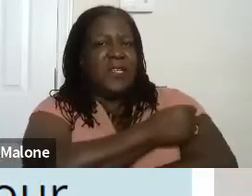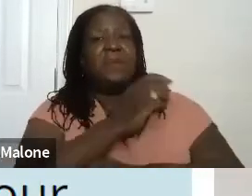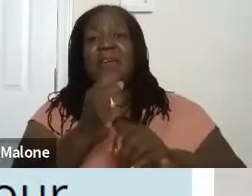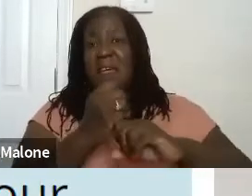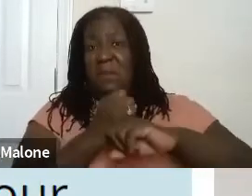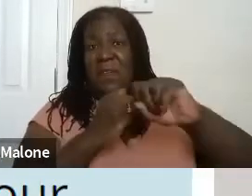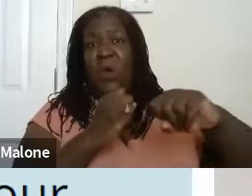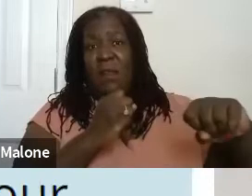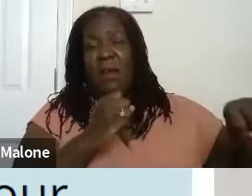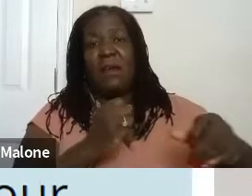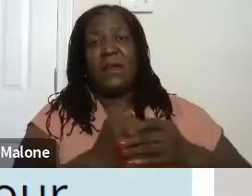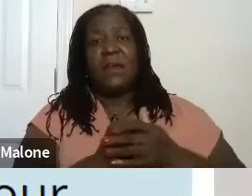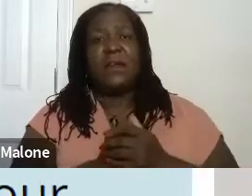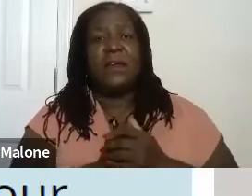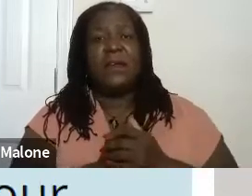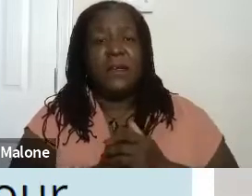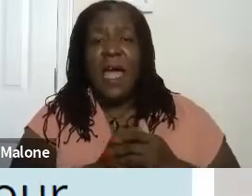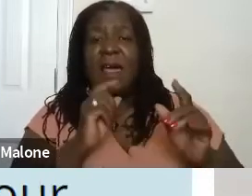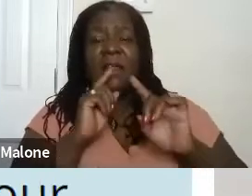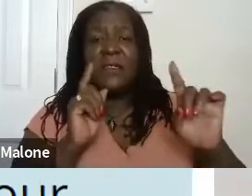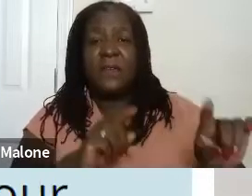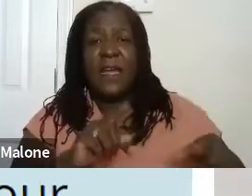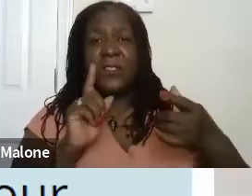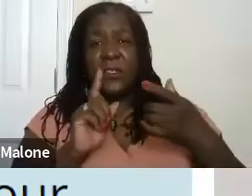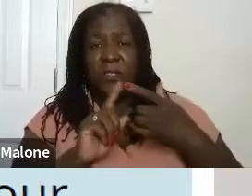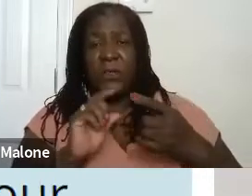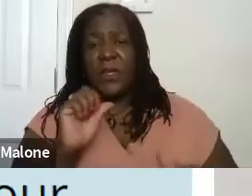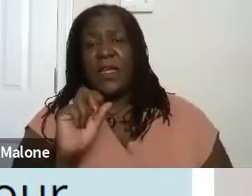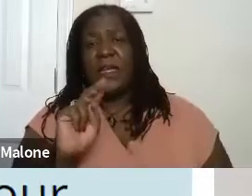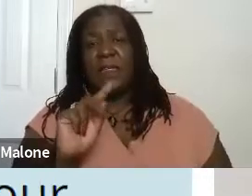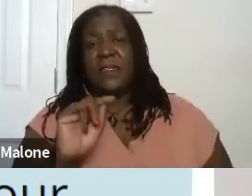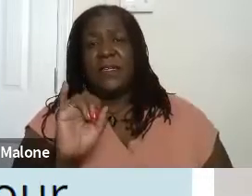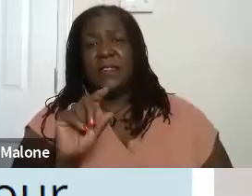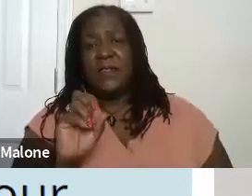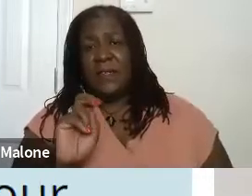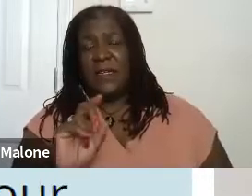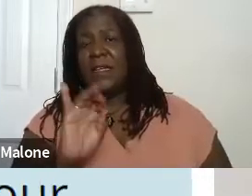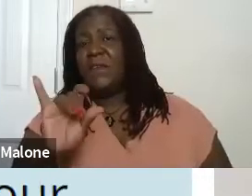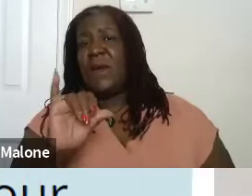it is a reaction to the antigen. If you've had this, it is not a contraindication to